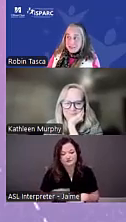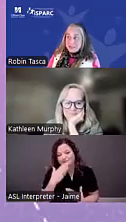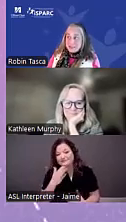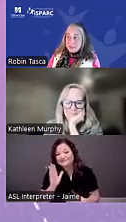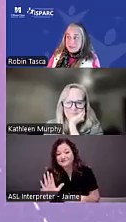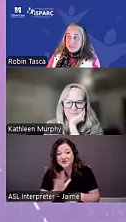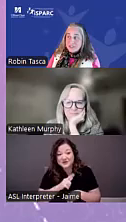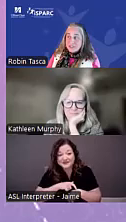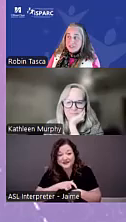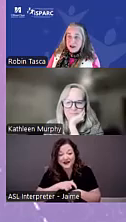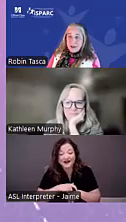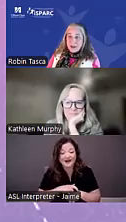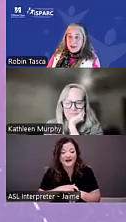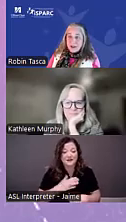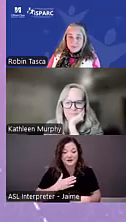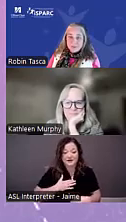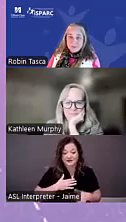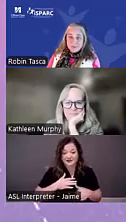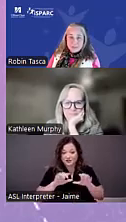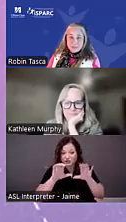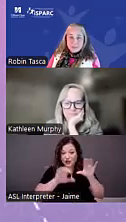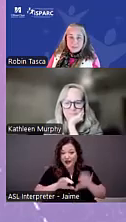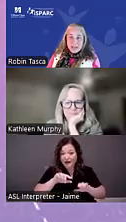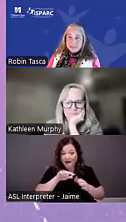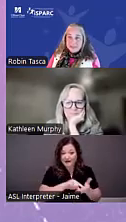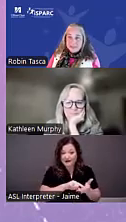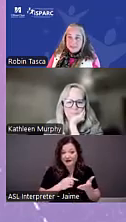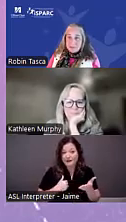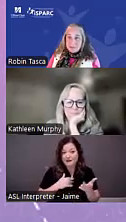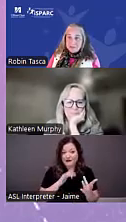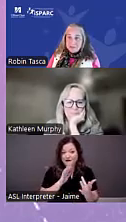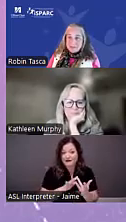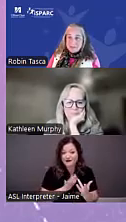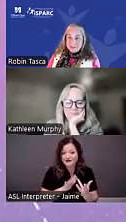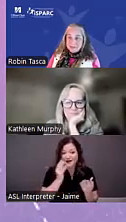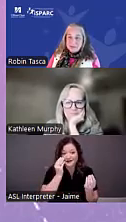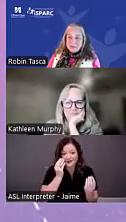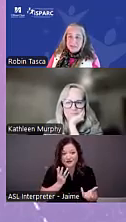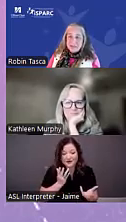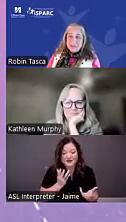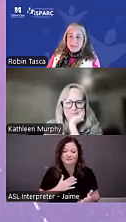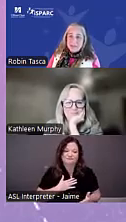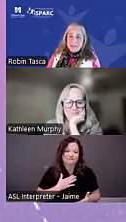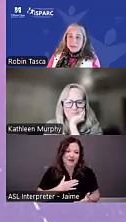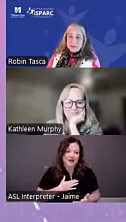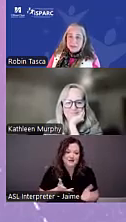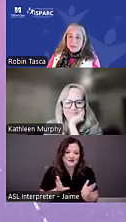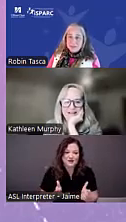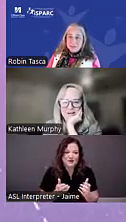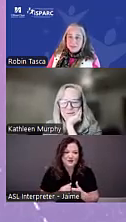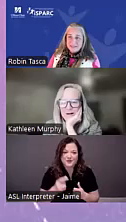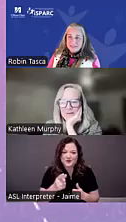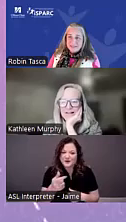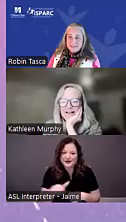I am happy and available to chat anytime about accessibility. And thank you so much for having me today. Thank you, Robin.